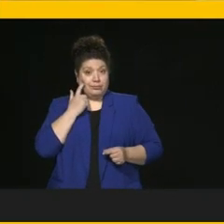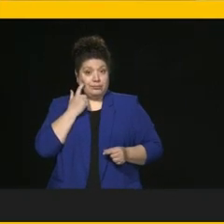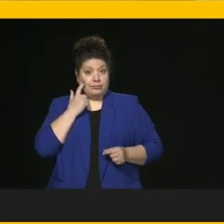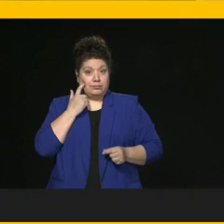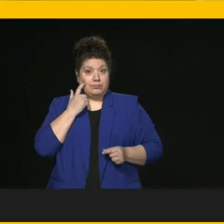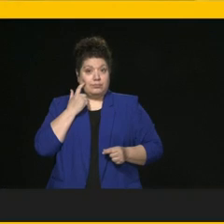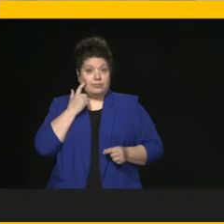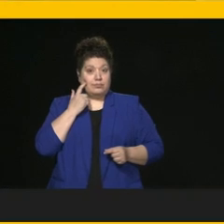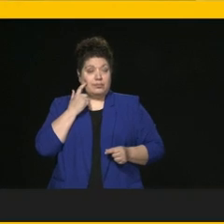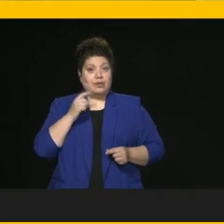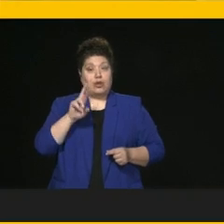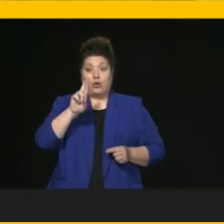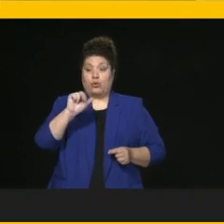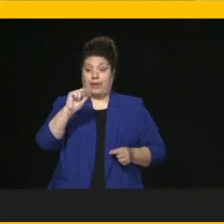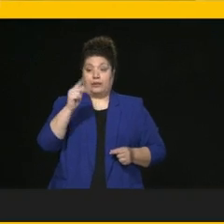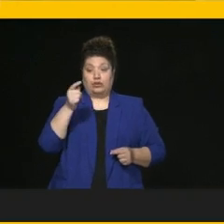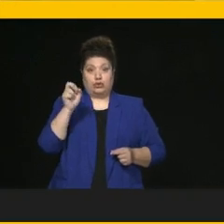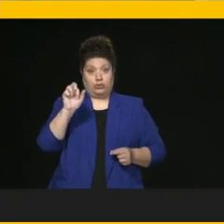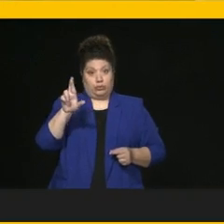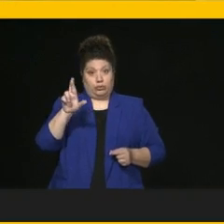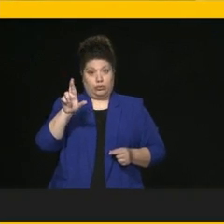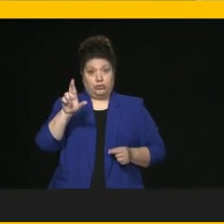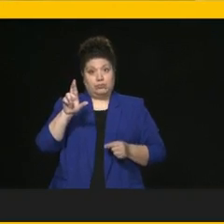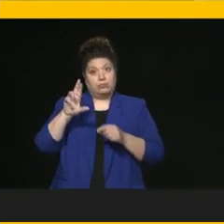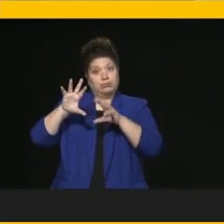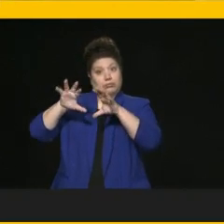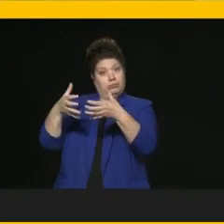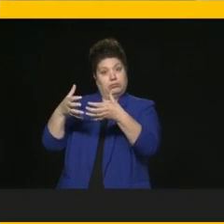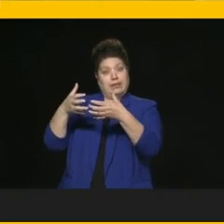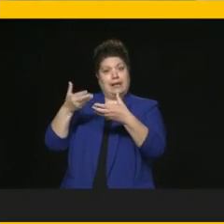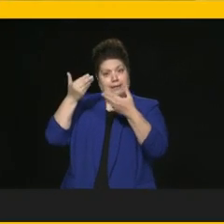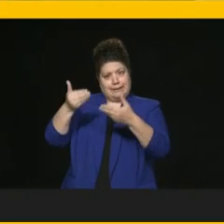PRIME MINISTER TRUDEAU SAID